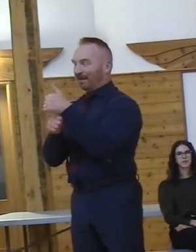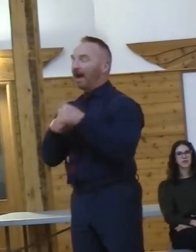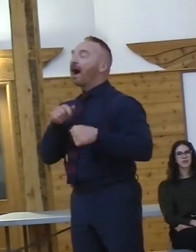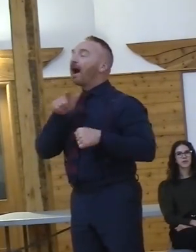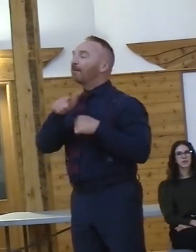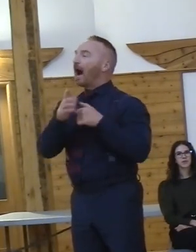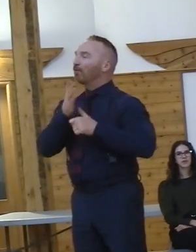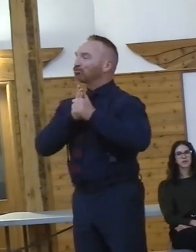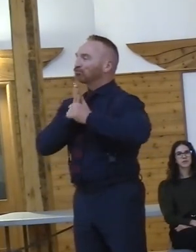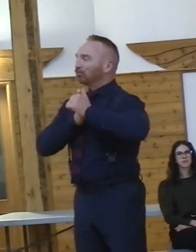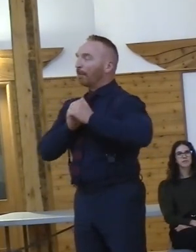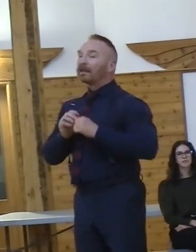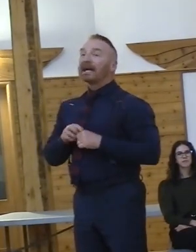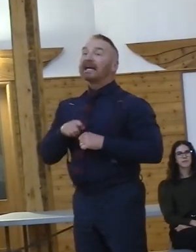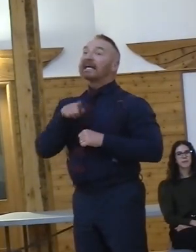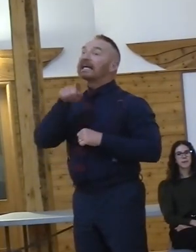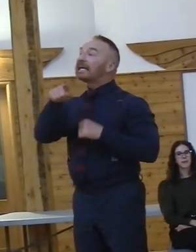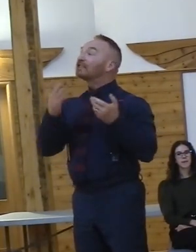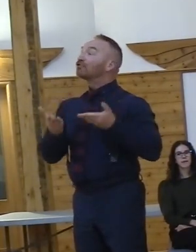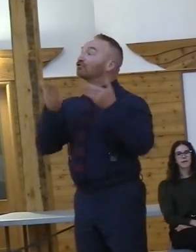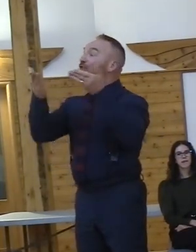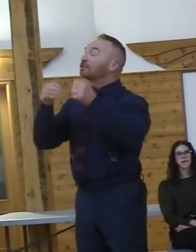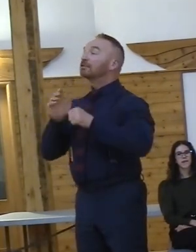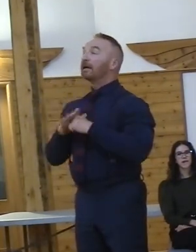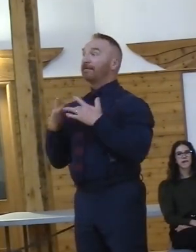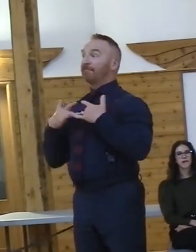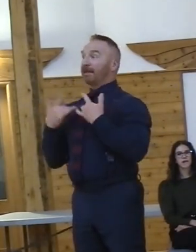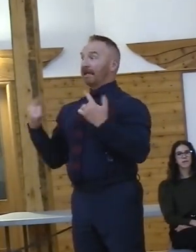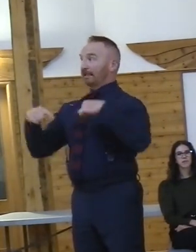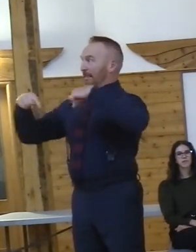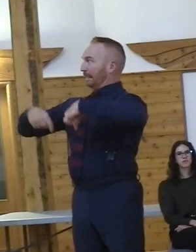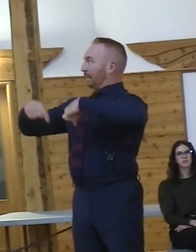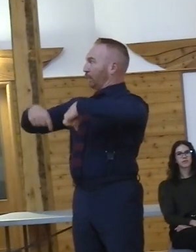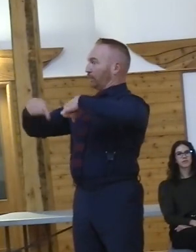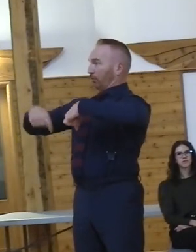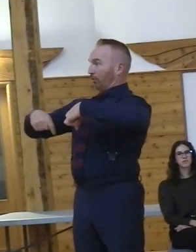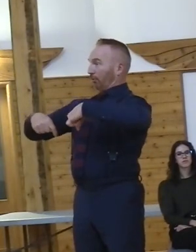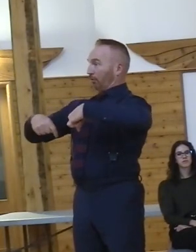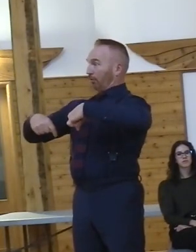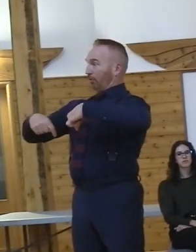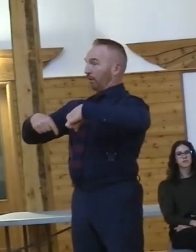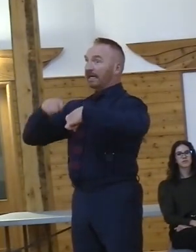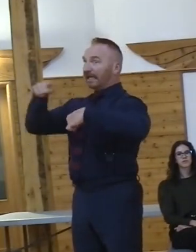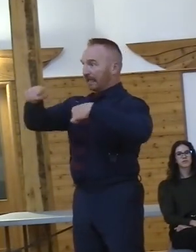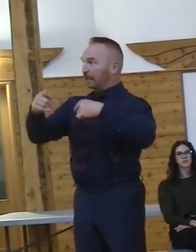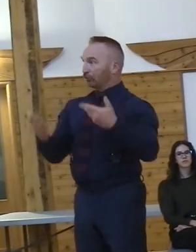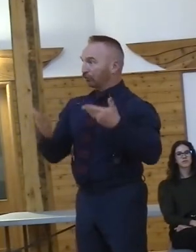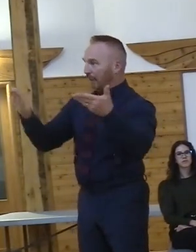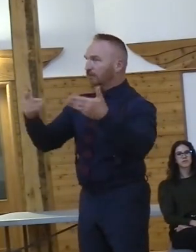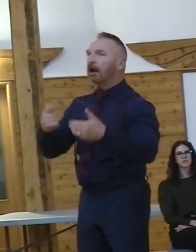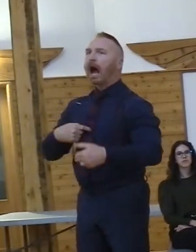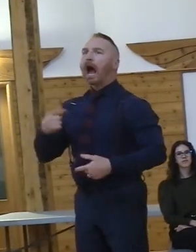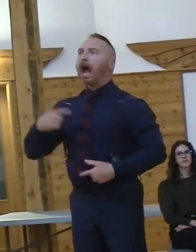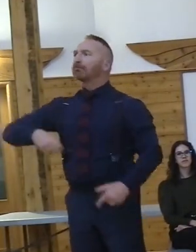So when AC suggested that we bold an event here, you know, I said absolutely it happens